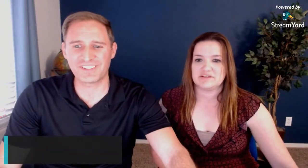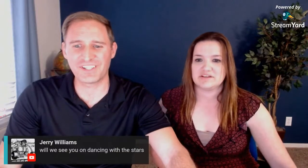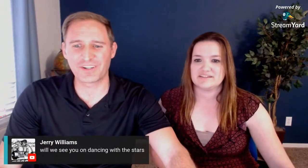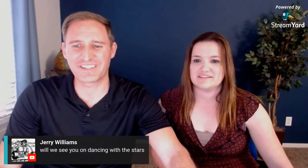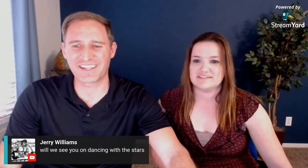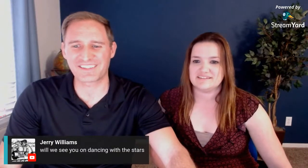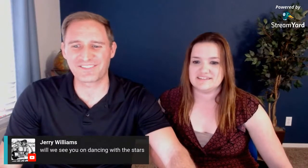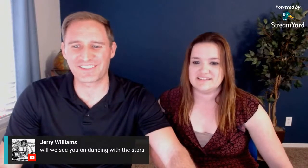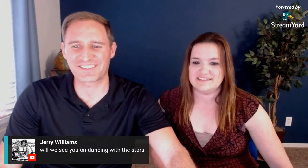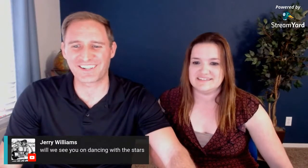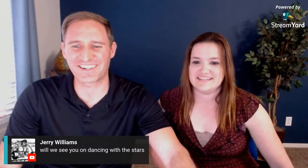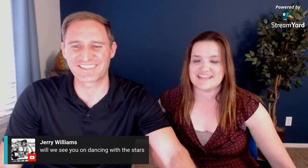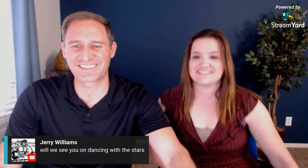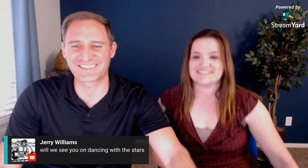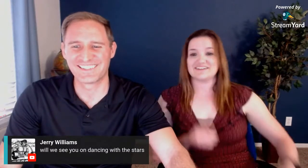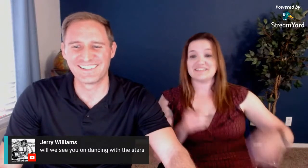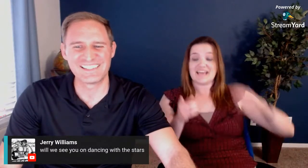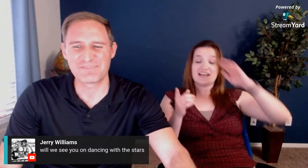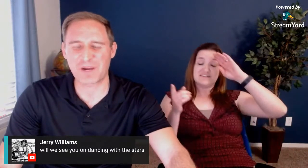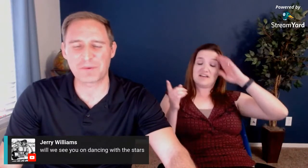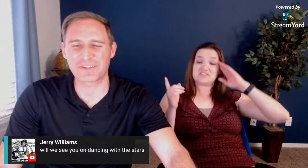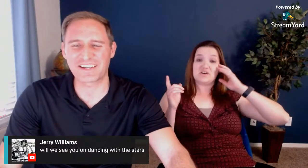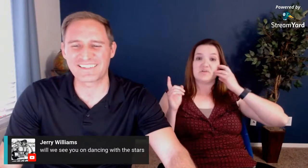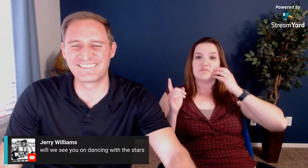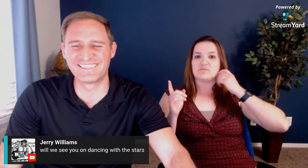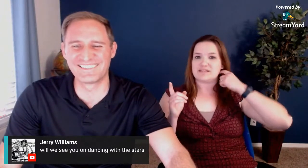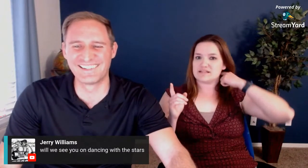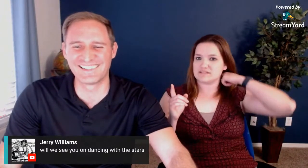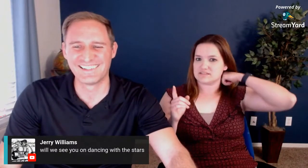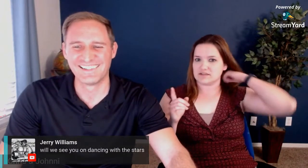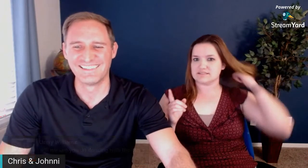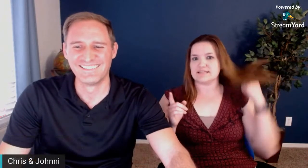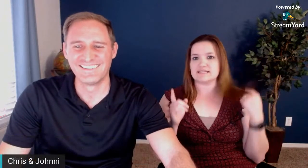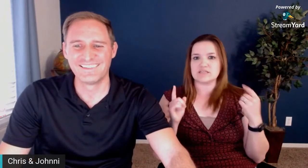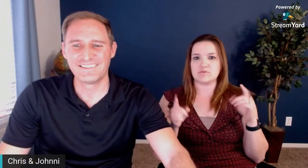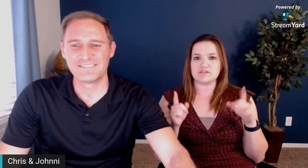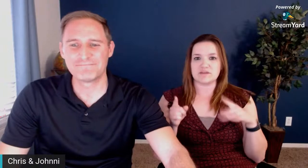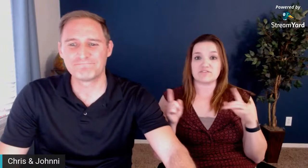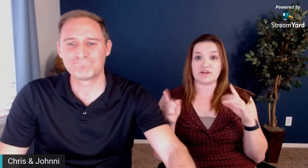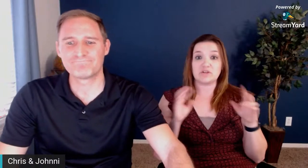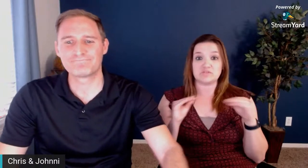see you i'm dancing with the stuff dancing yeah so we did salsa dancing once we had a friend who